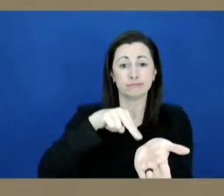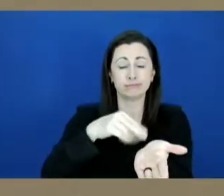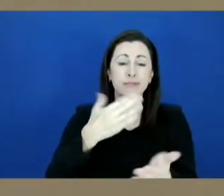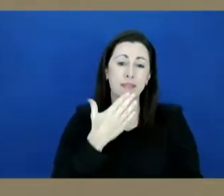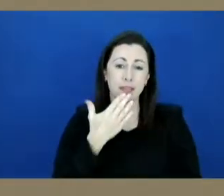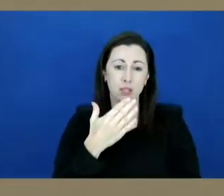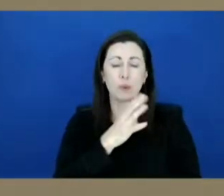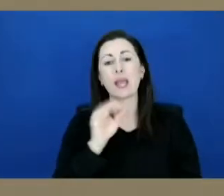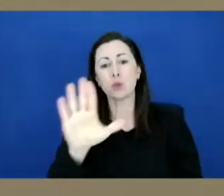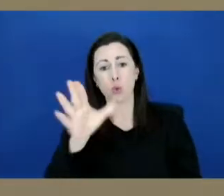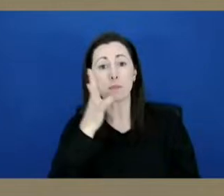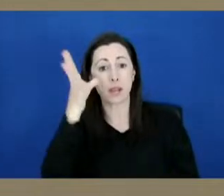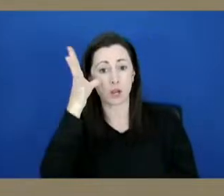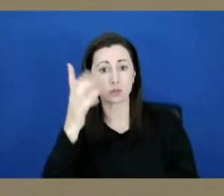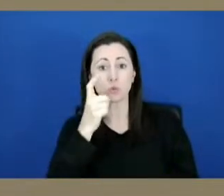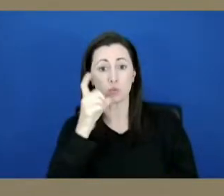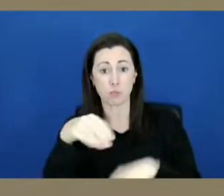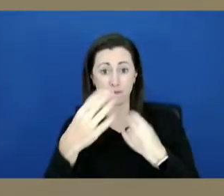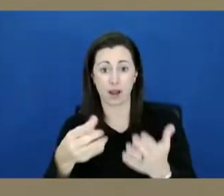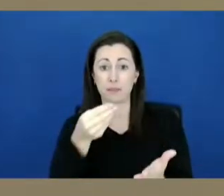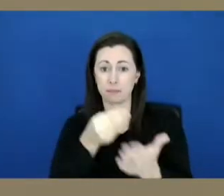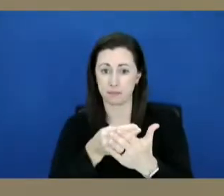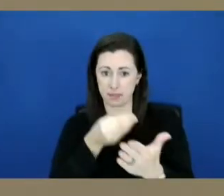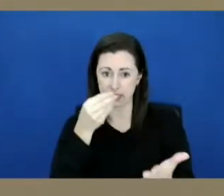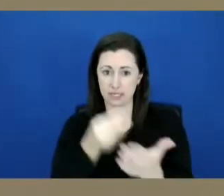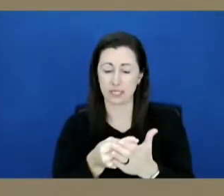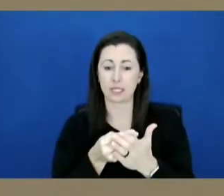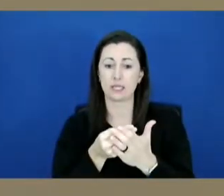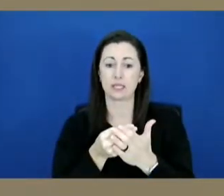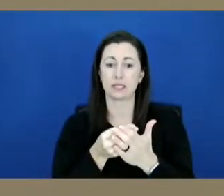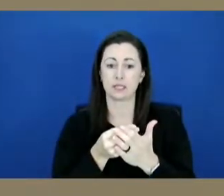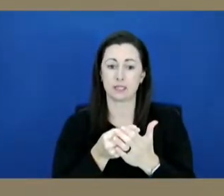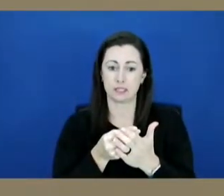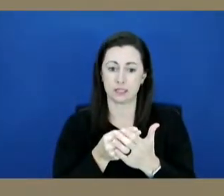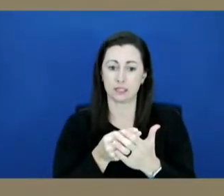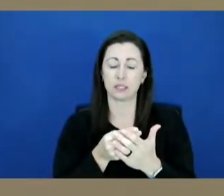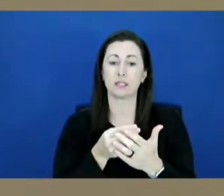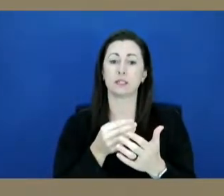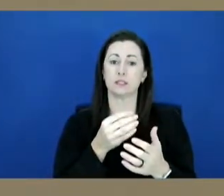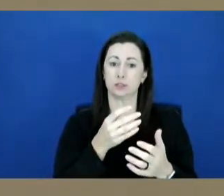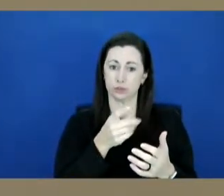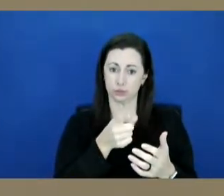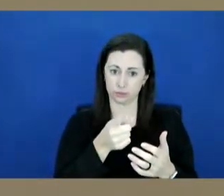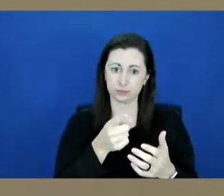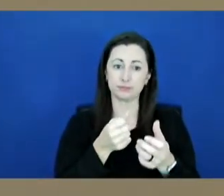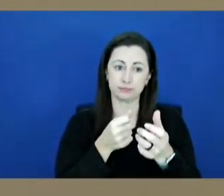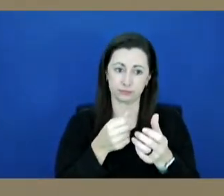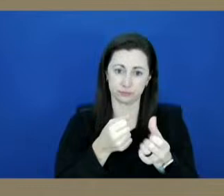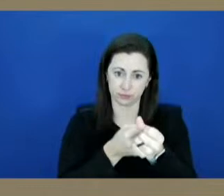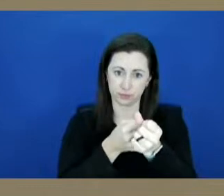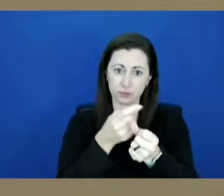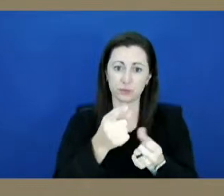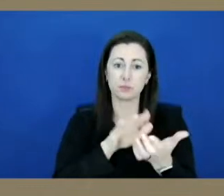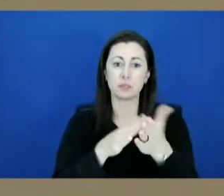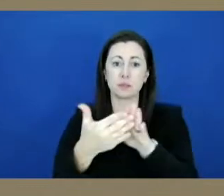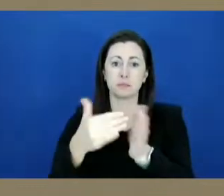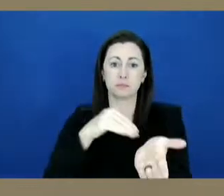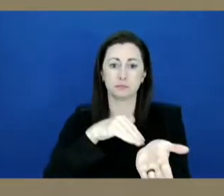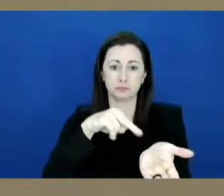TO GET HERE, WE WANT TO THANK THEM, TOO, THANK THEM SO MUCH, AND YOUR PARENTS WHO PROVIDED